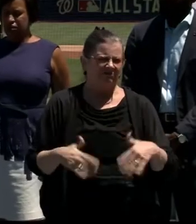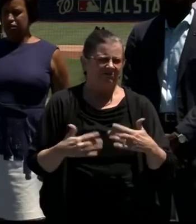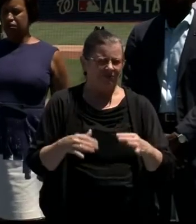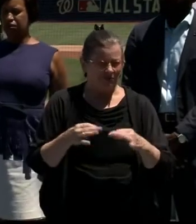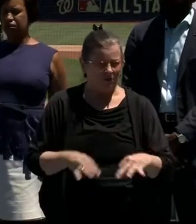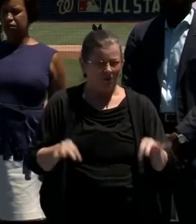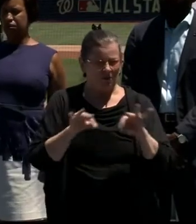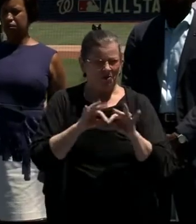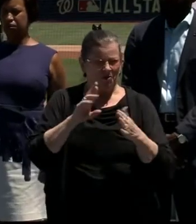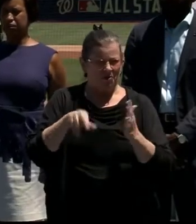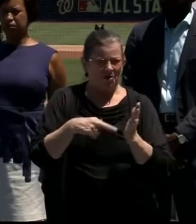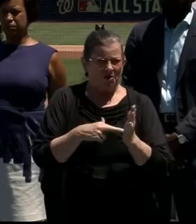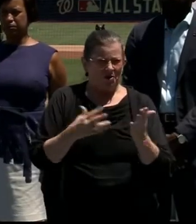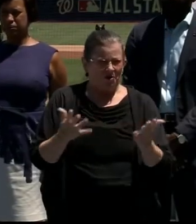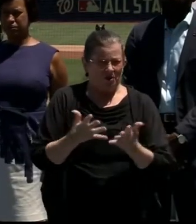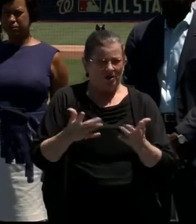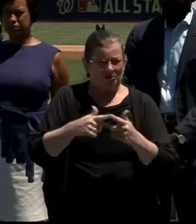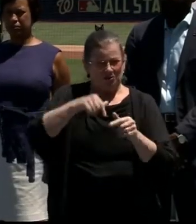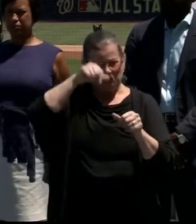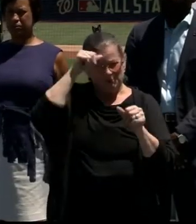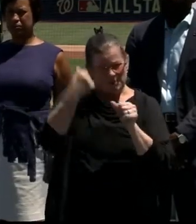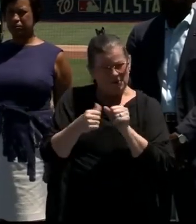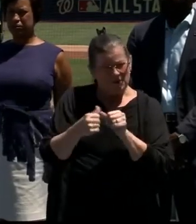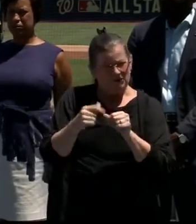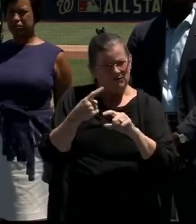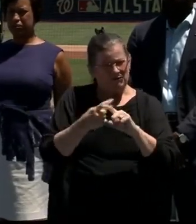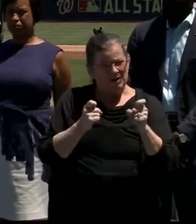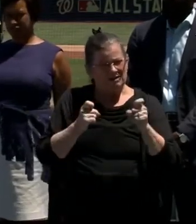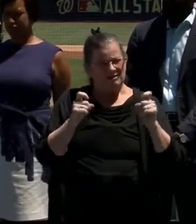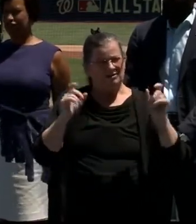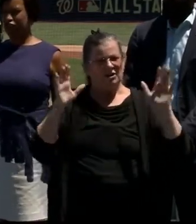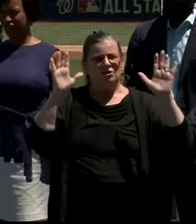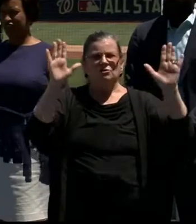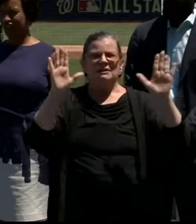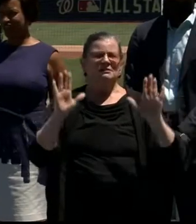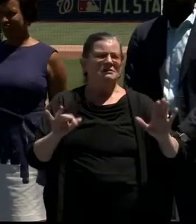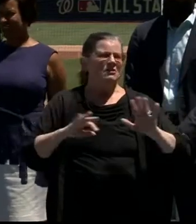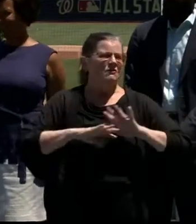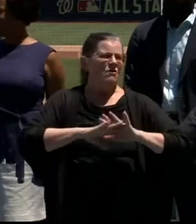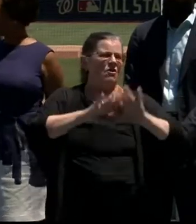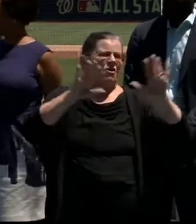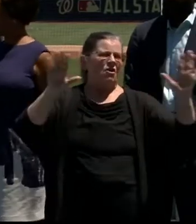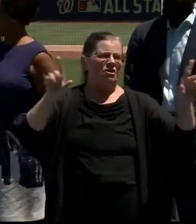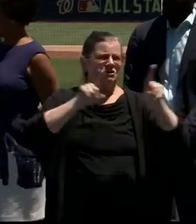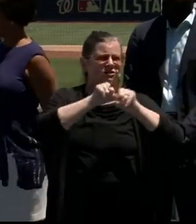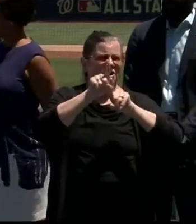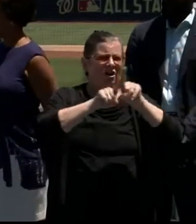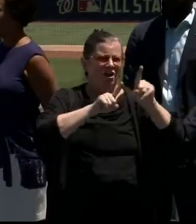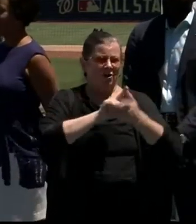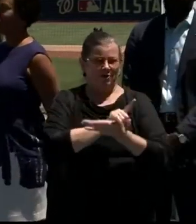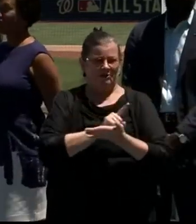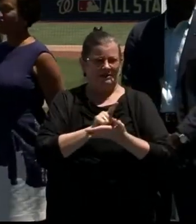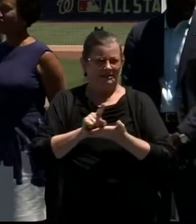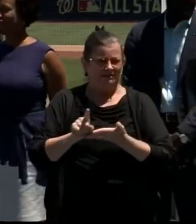ALL-STAR WEEK HELD IN WASHINGTON, D.C. ALL-STAR WEEK IS FUN FOR EVERYONE.